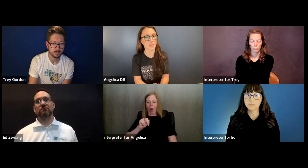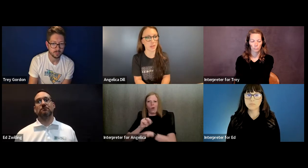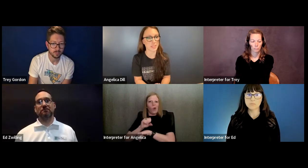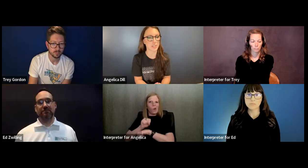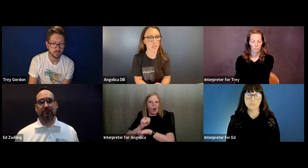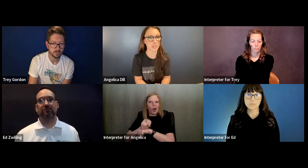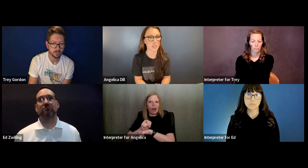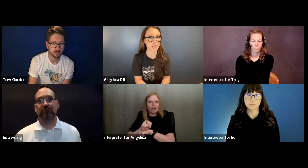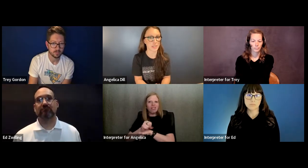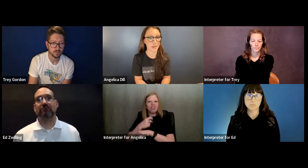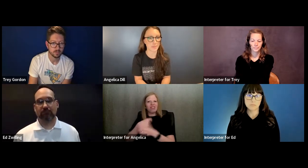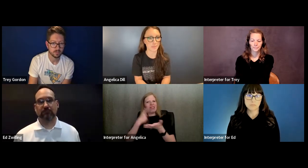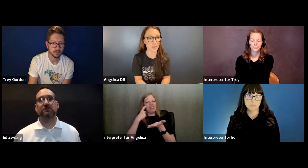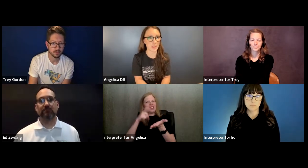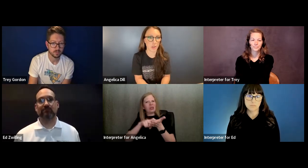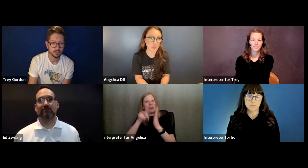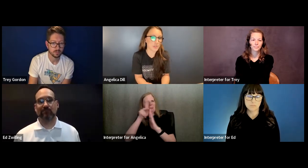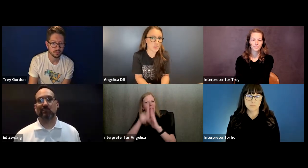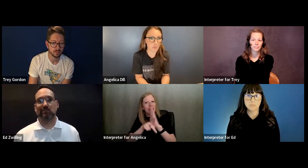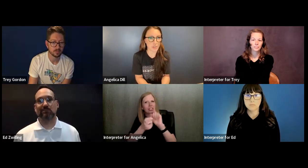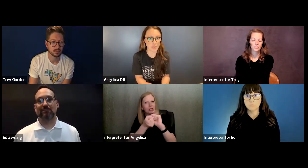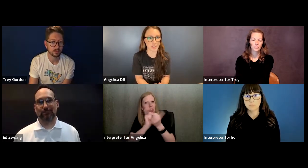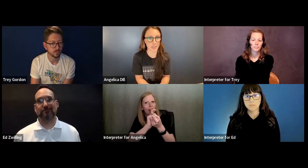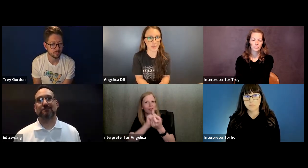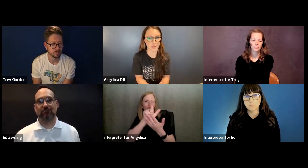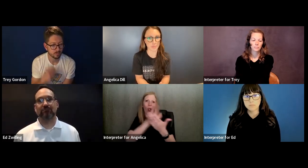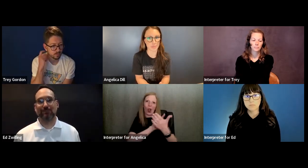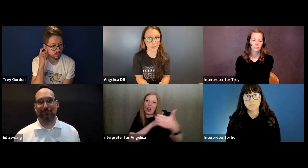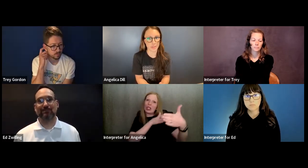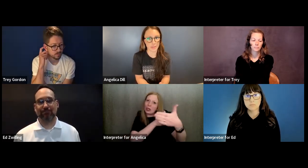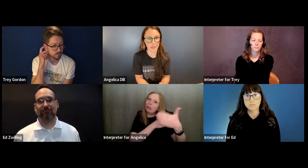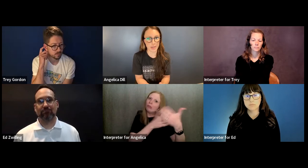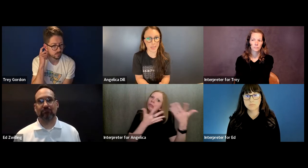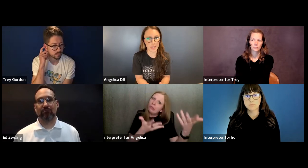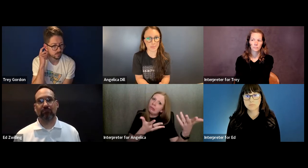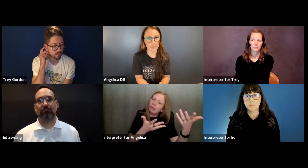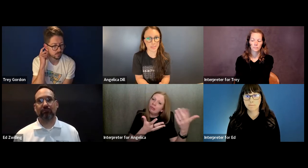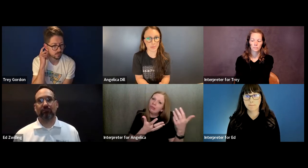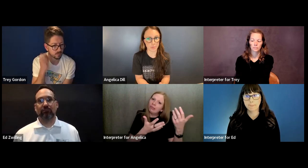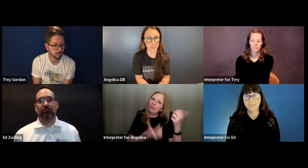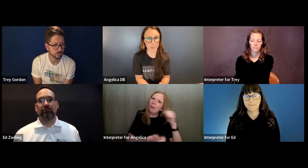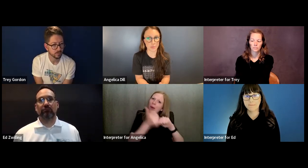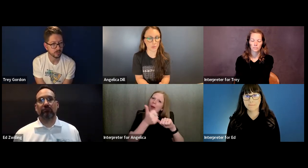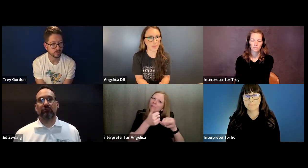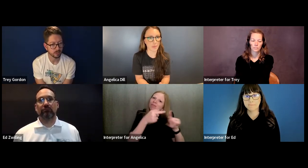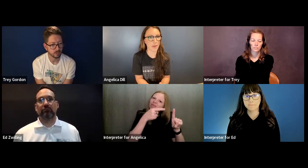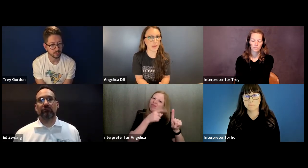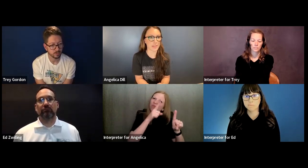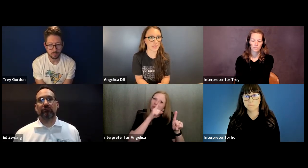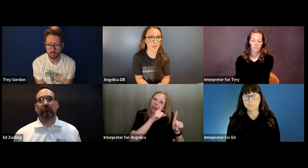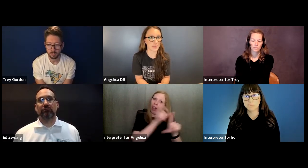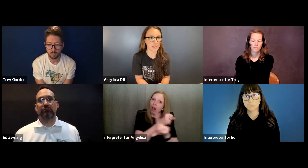policy change and um lawsuits unfortunately um a lot of times really do create the impact uh that's